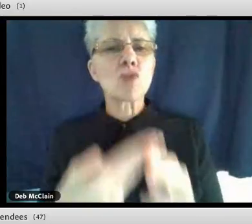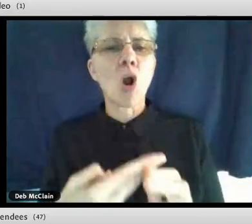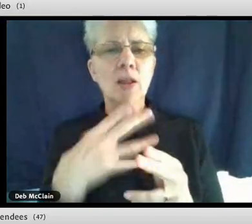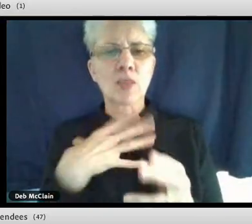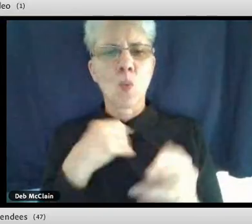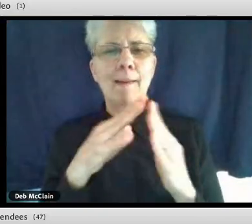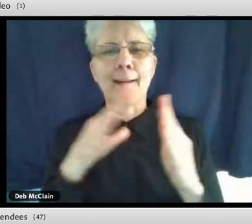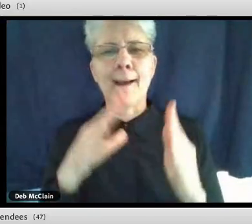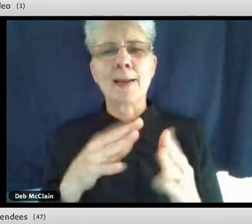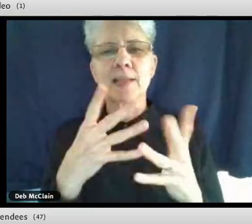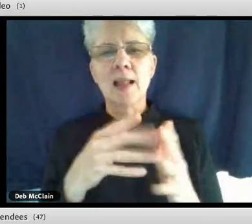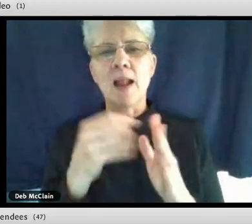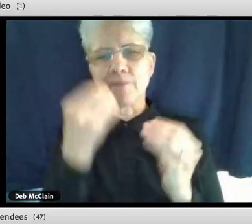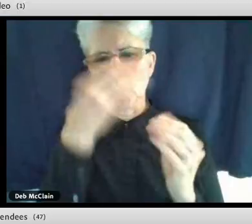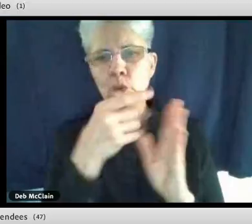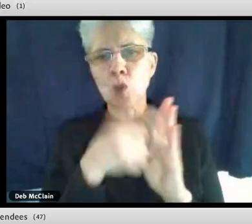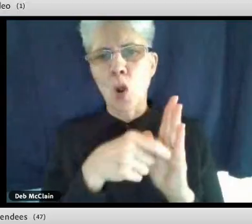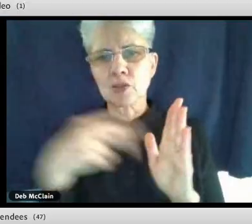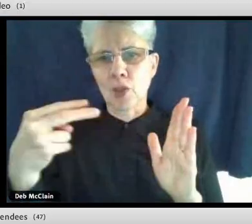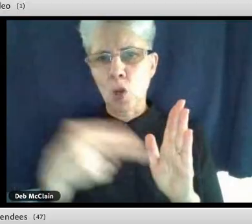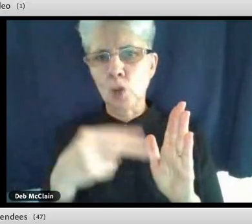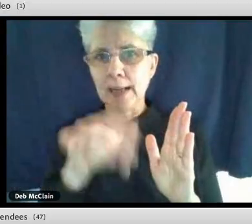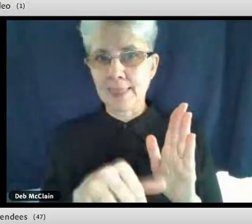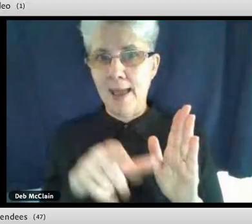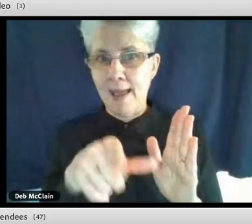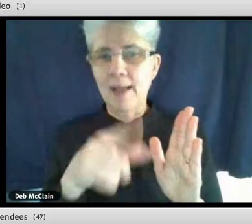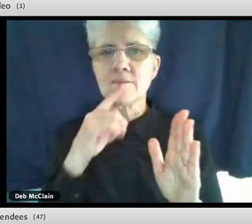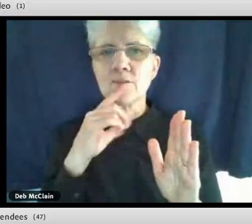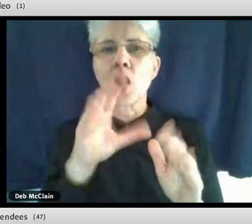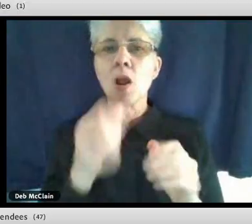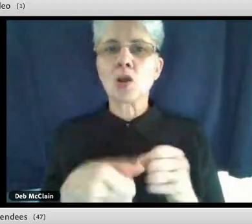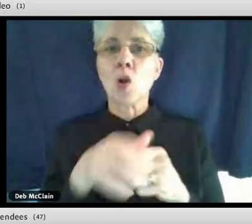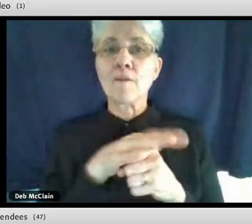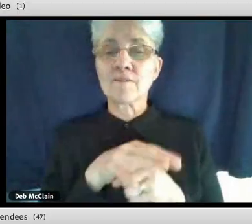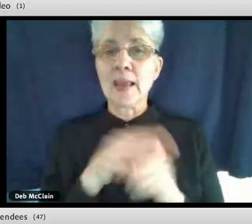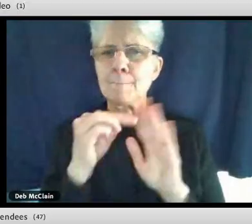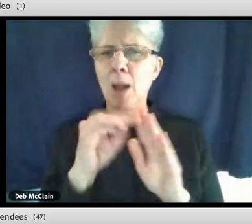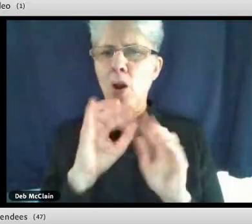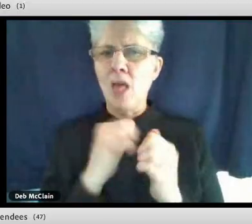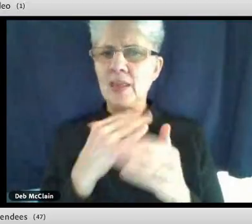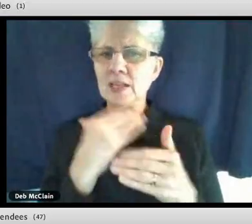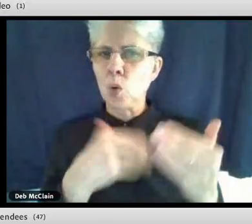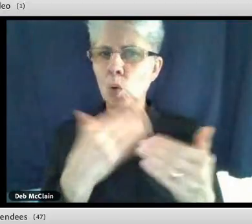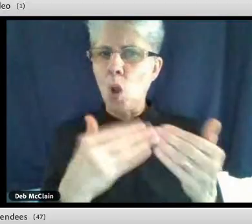and a lot of news articles that they're looking at for "the model" of how things are going to go,